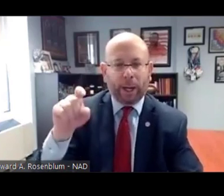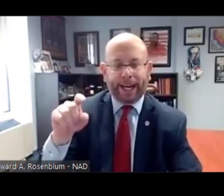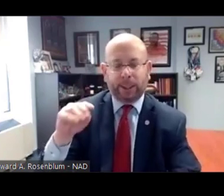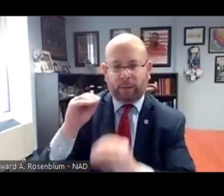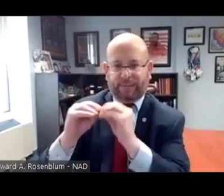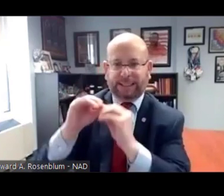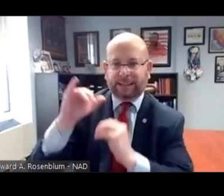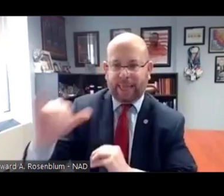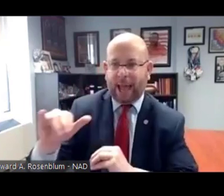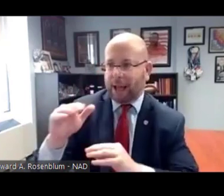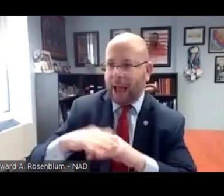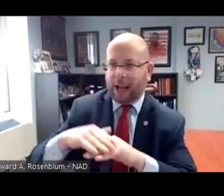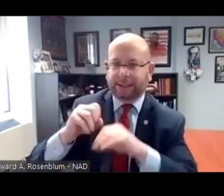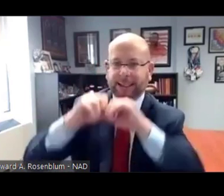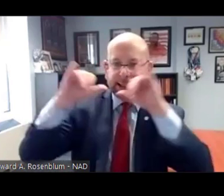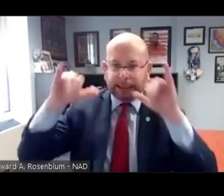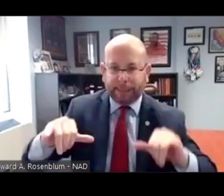It is not just an equitable situation.